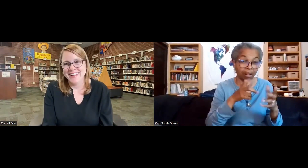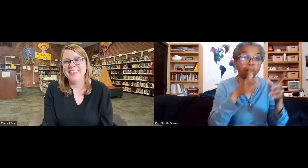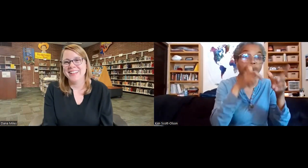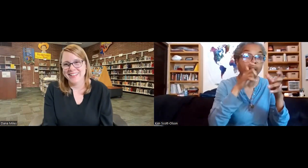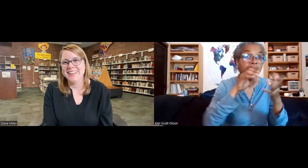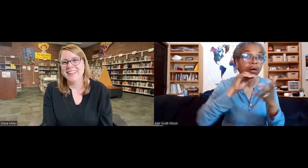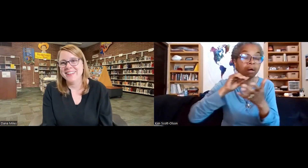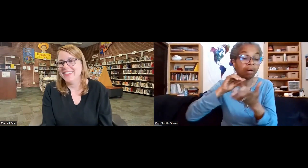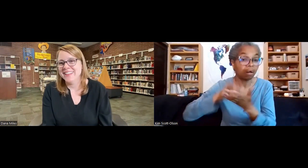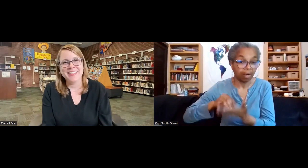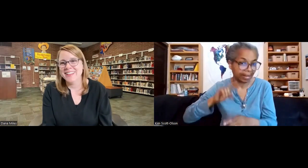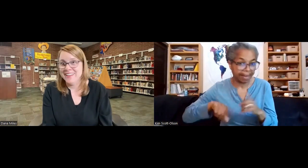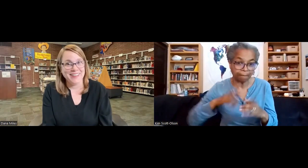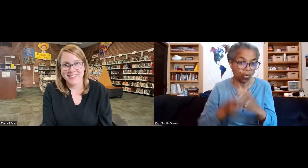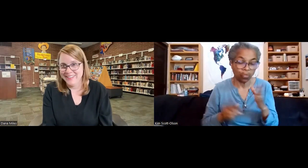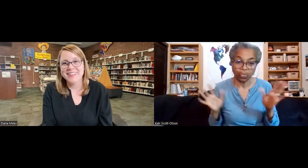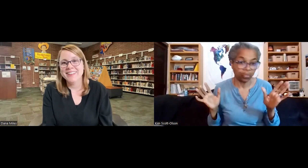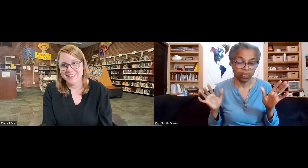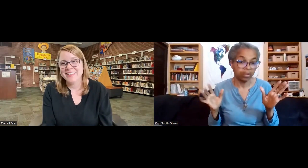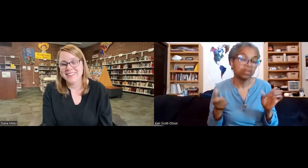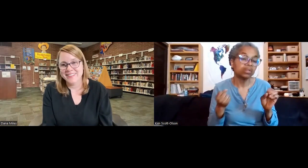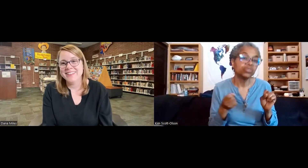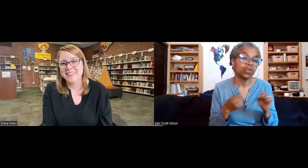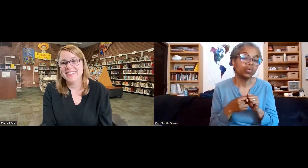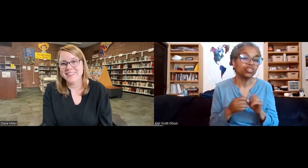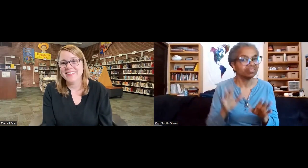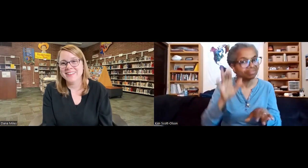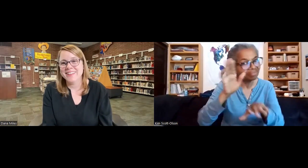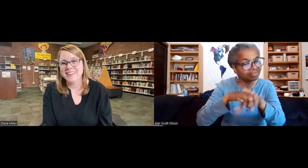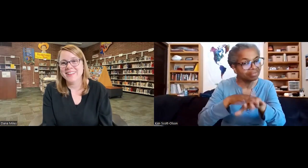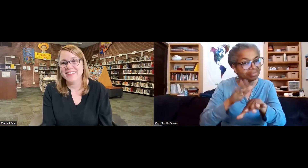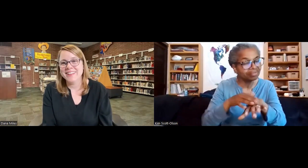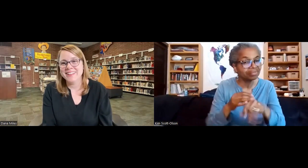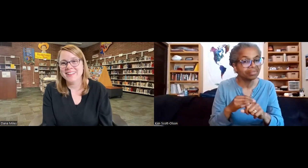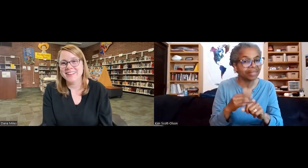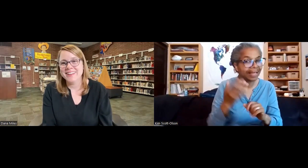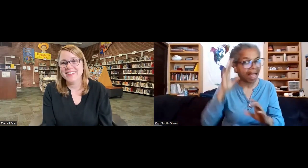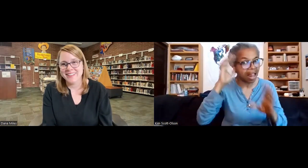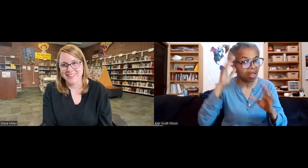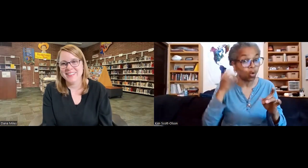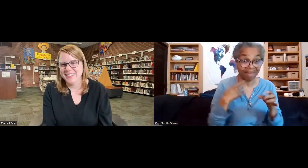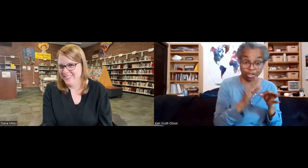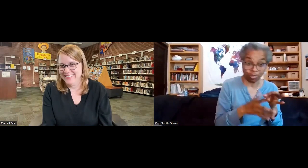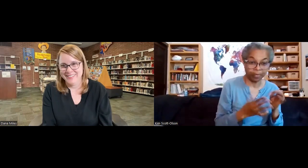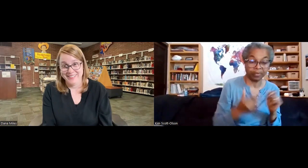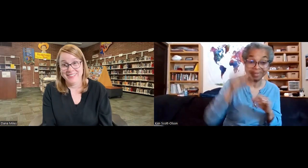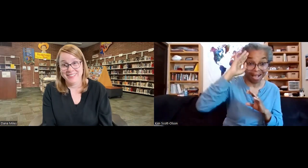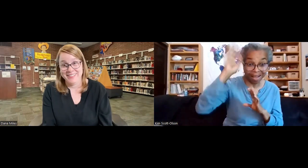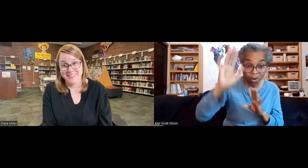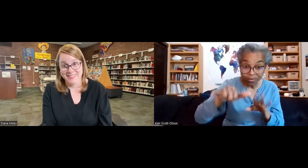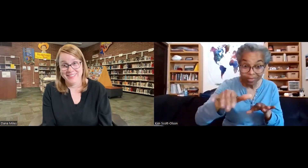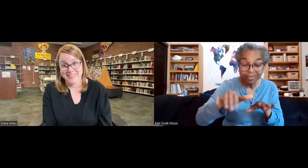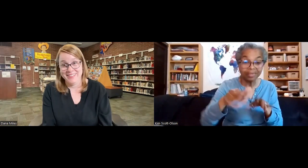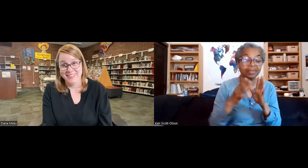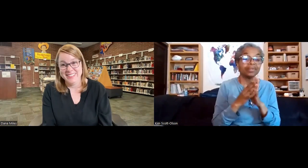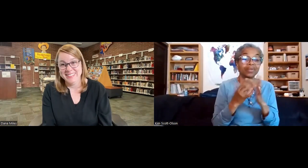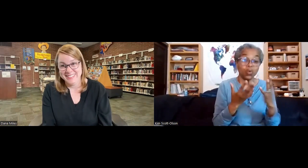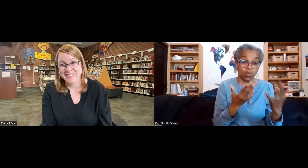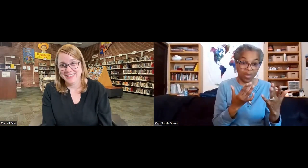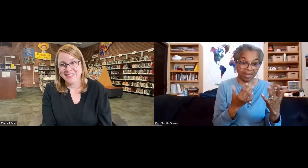and they can’t do that and watch the interpreter at the same time.